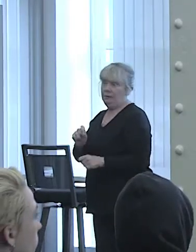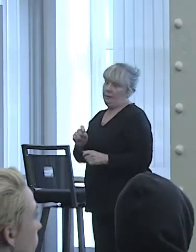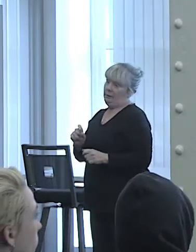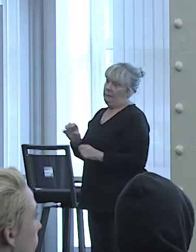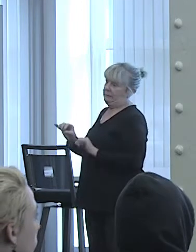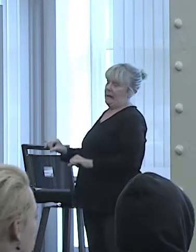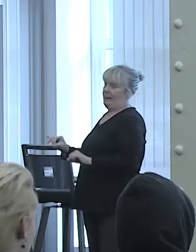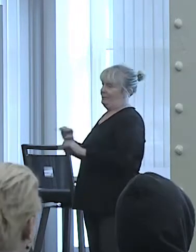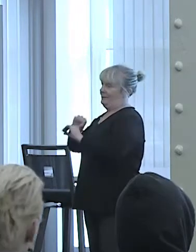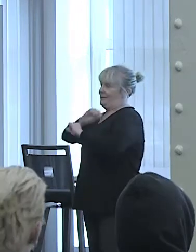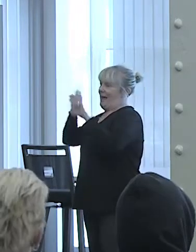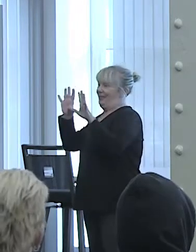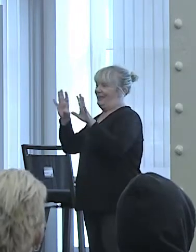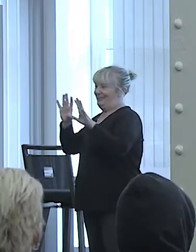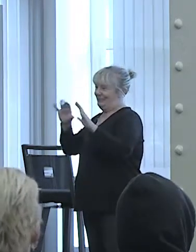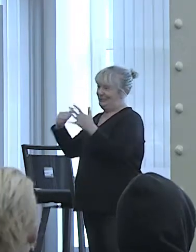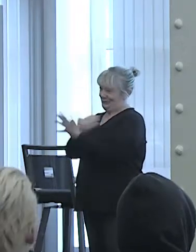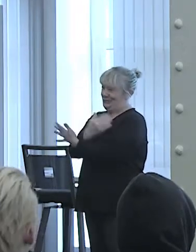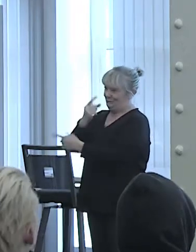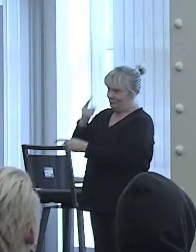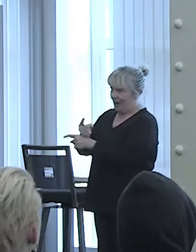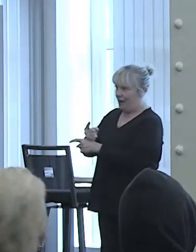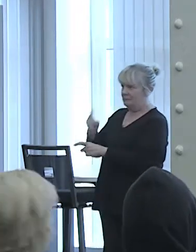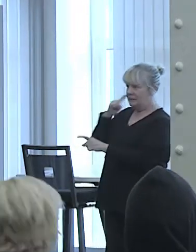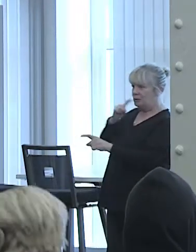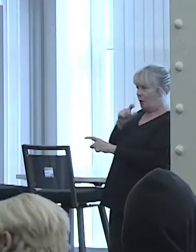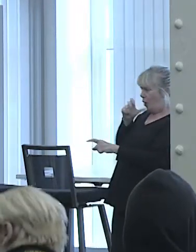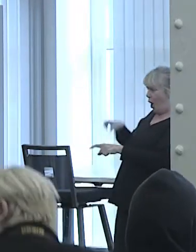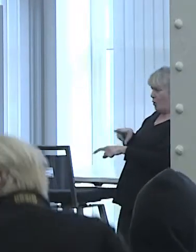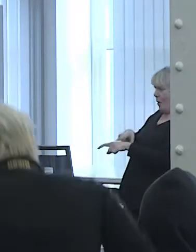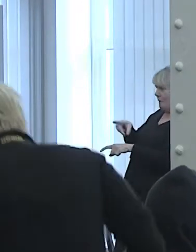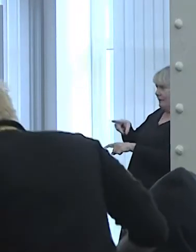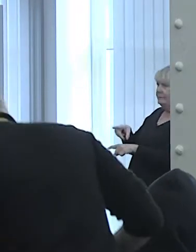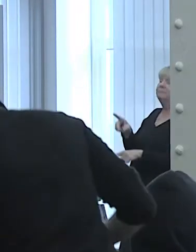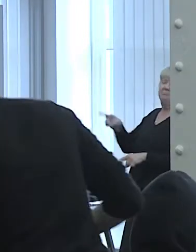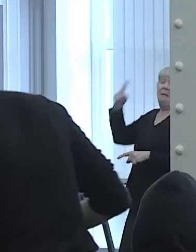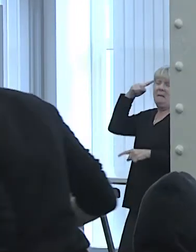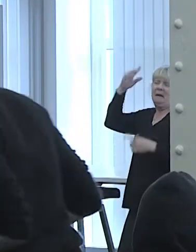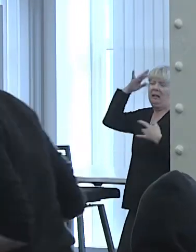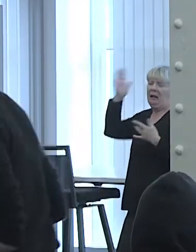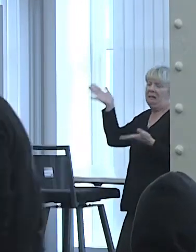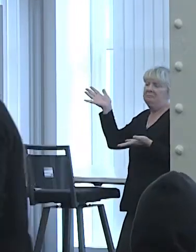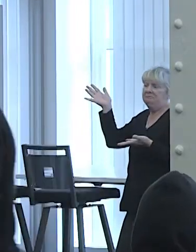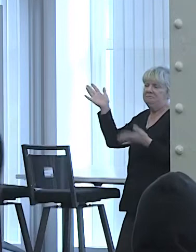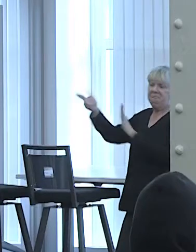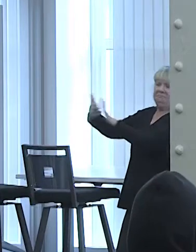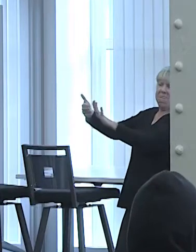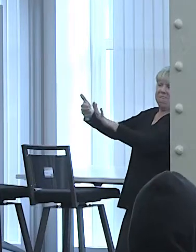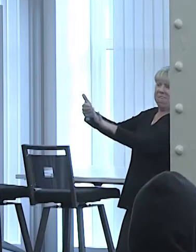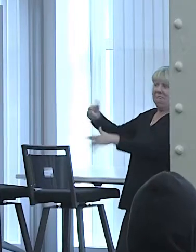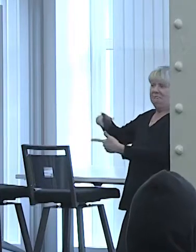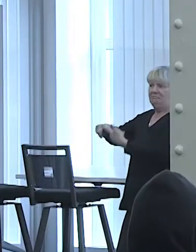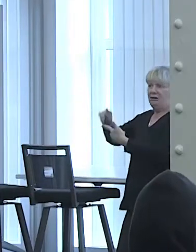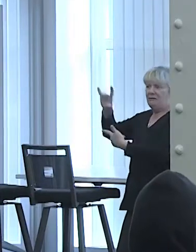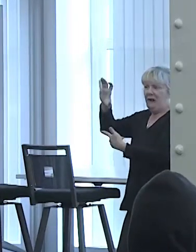If you do anything sexually that is considered non-normative, you were said to have a mental illness. To be neurotic, to be hysterical.